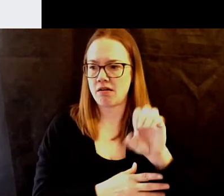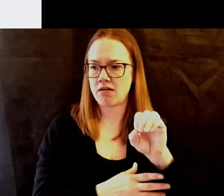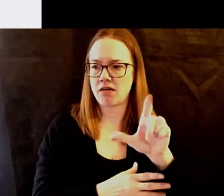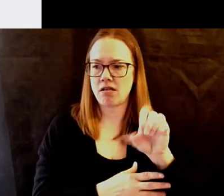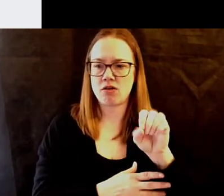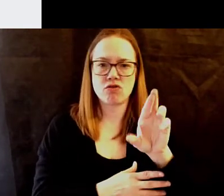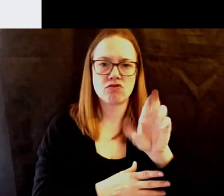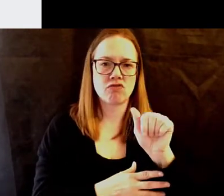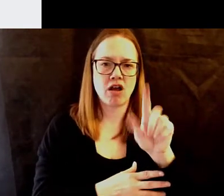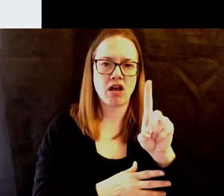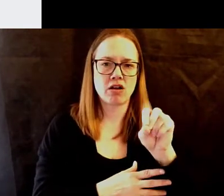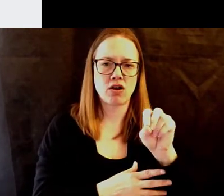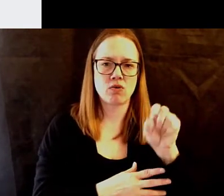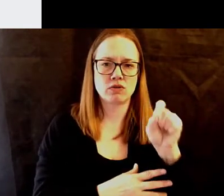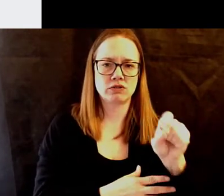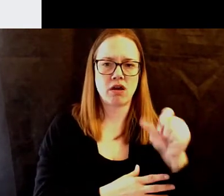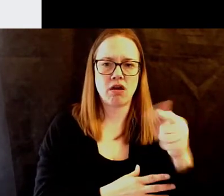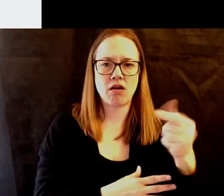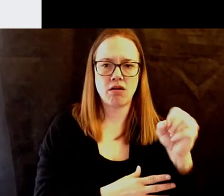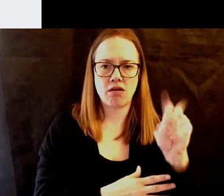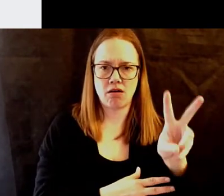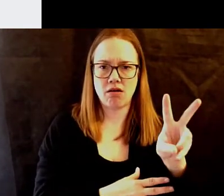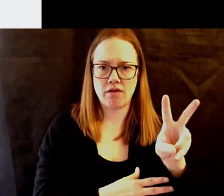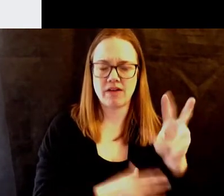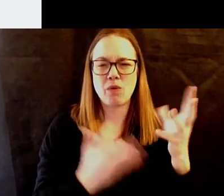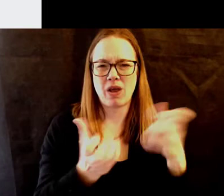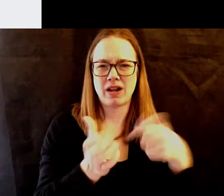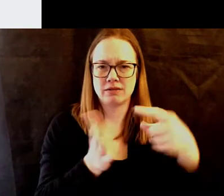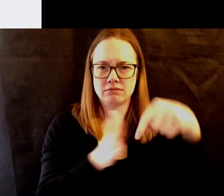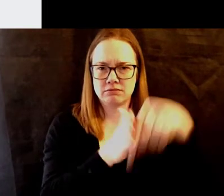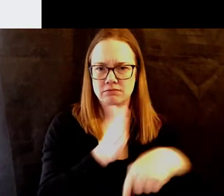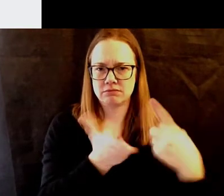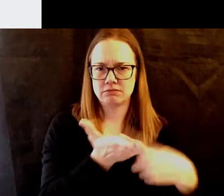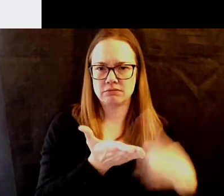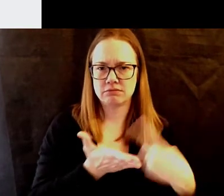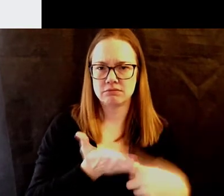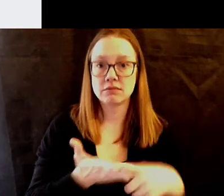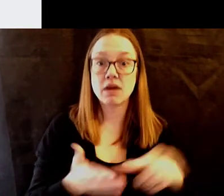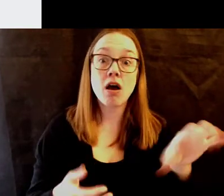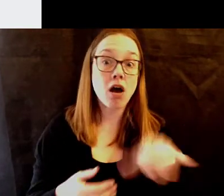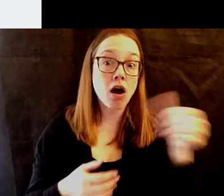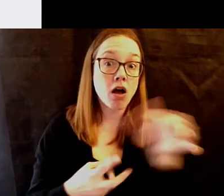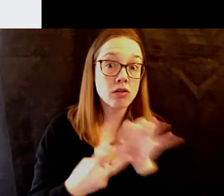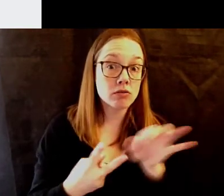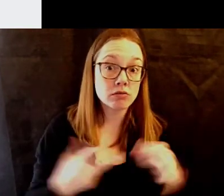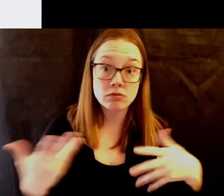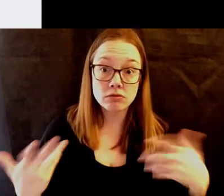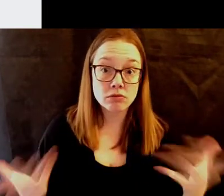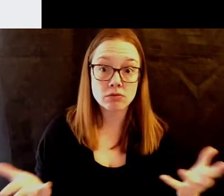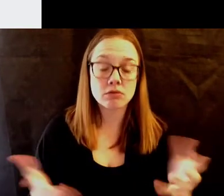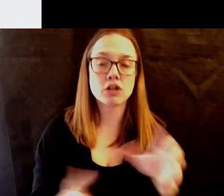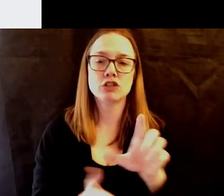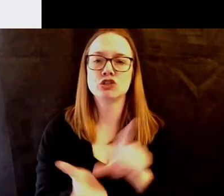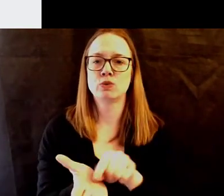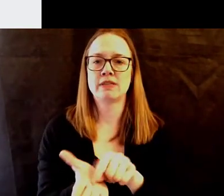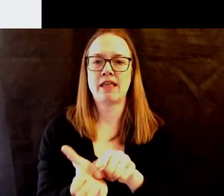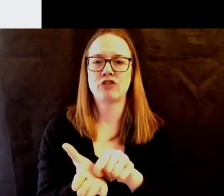Beyond that, newsletters are a great way to stay involved for all sorts of different engagements.